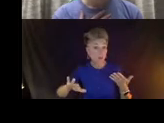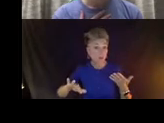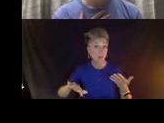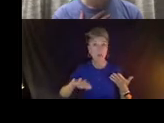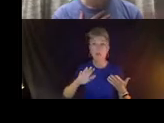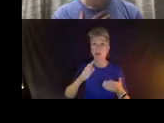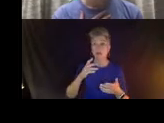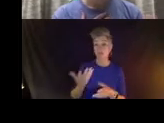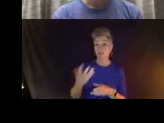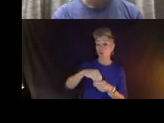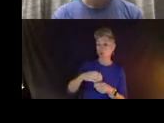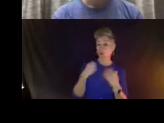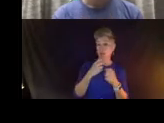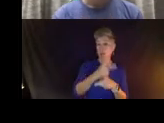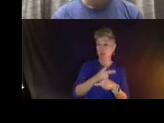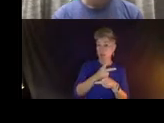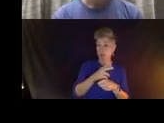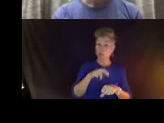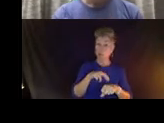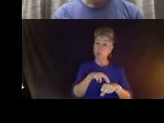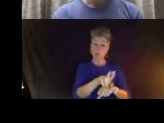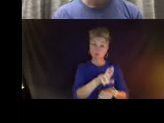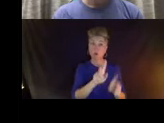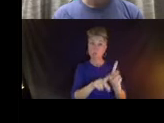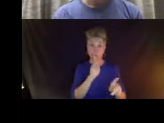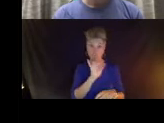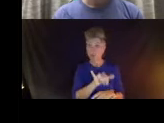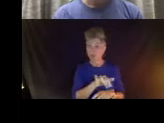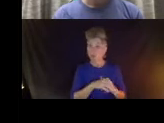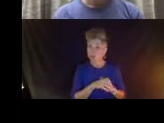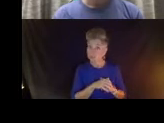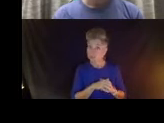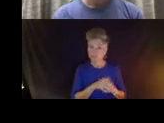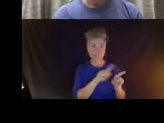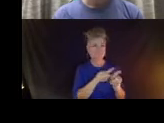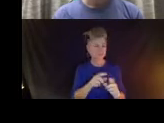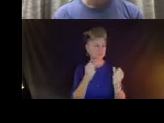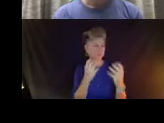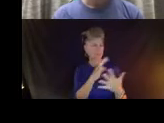we do refer people to have this done. There are also many options in the community to help pursue that.